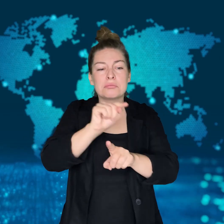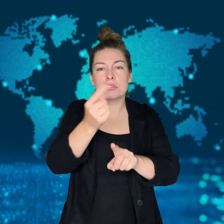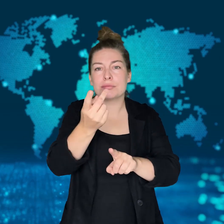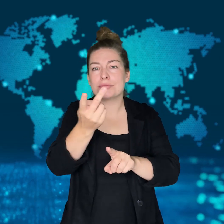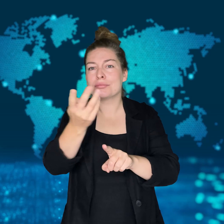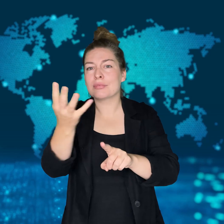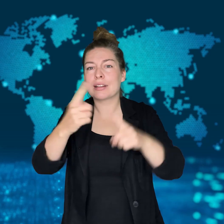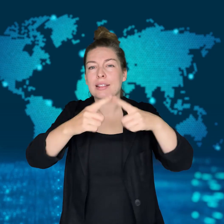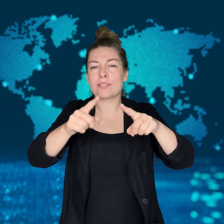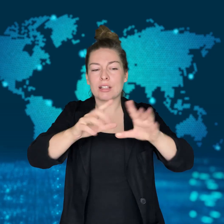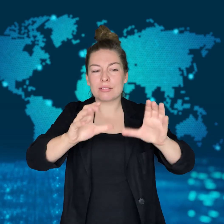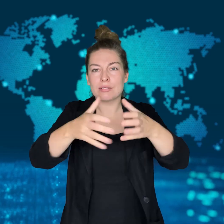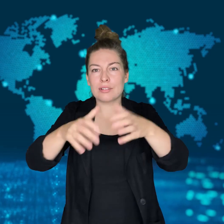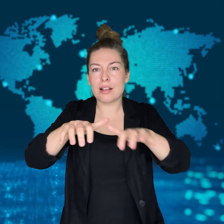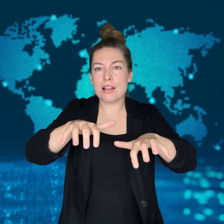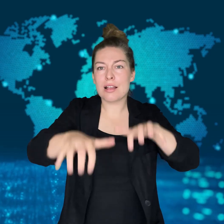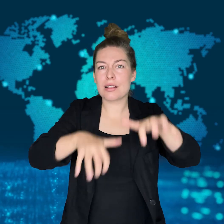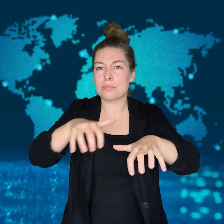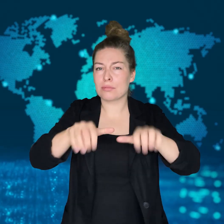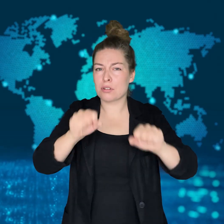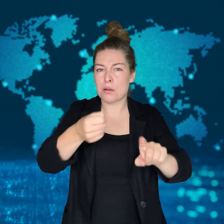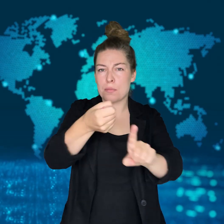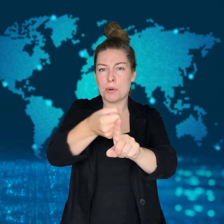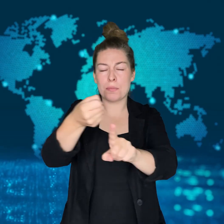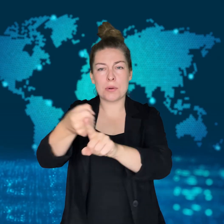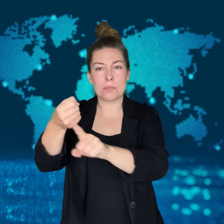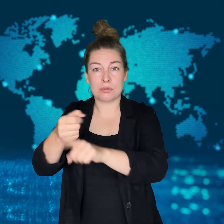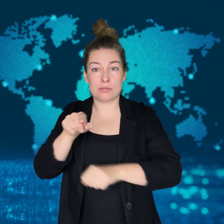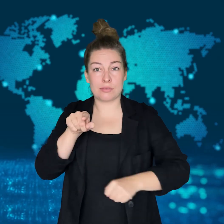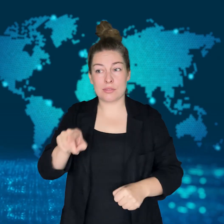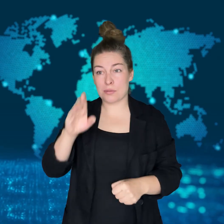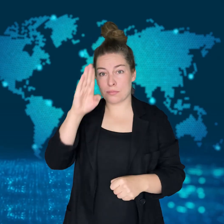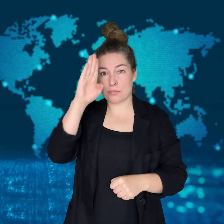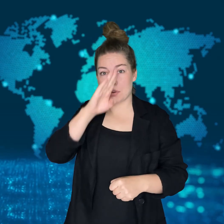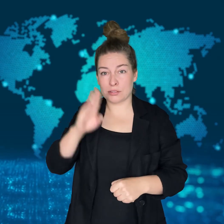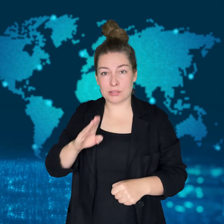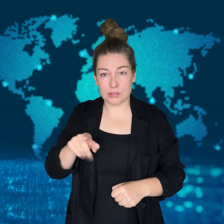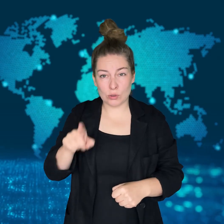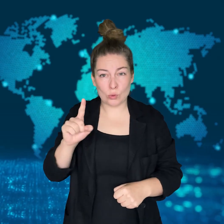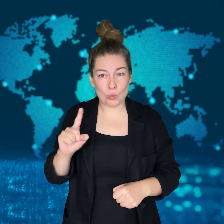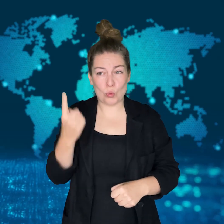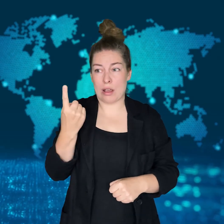Brazil is not the onecountry that is suffering from